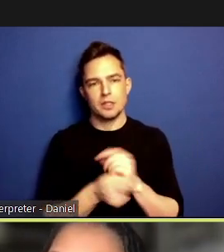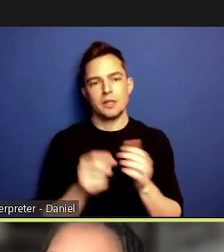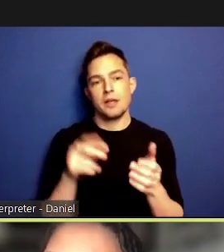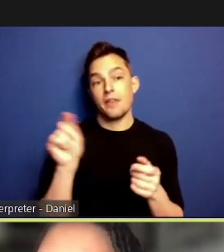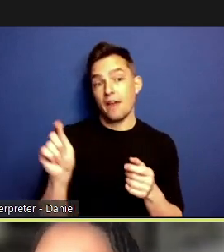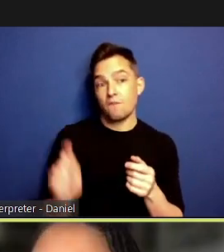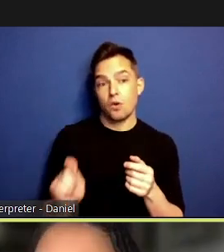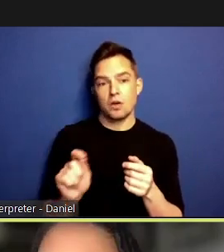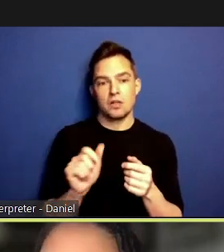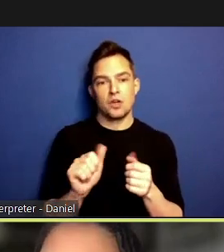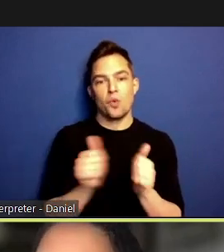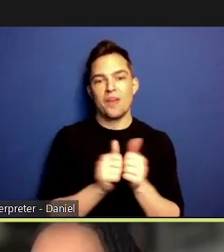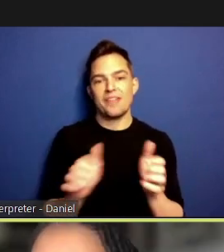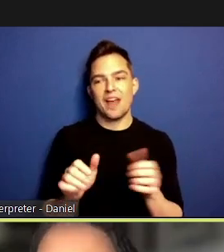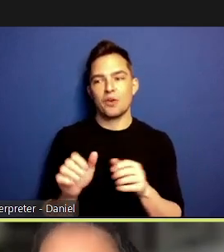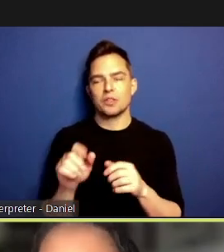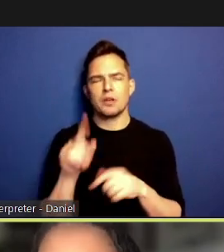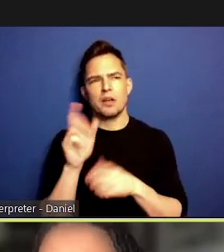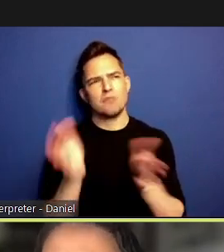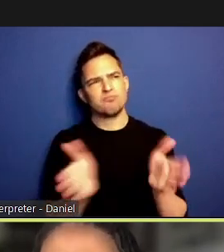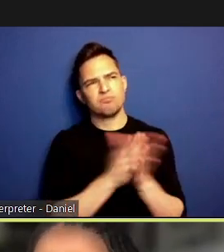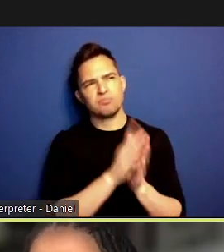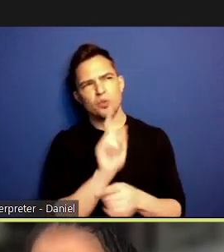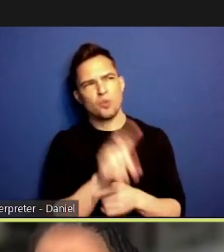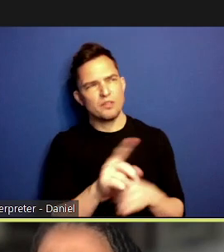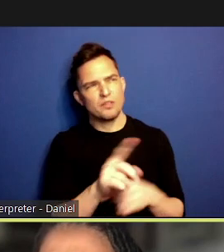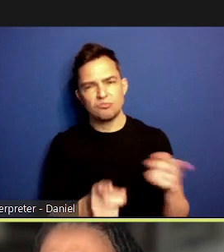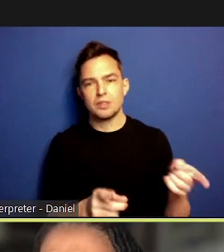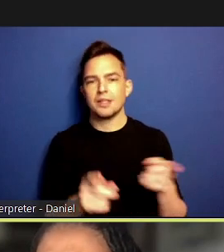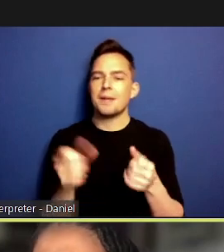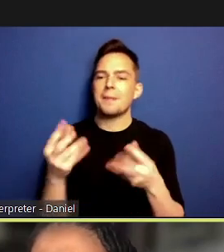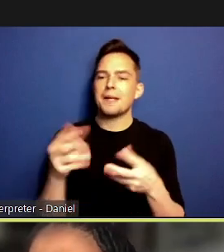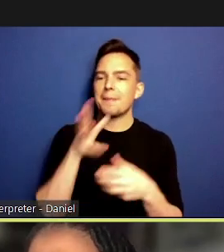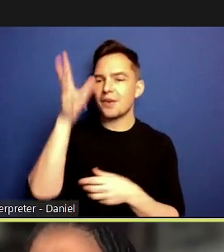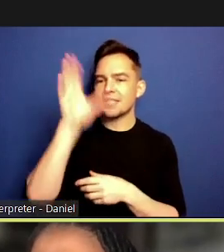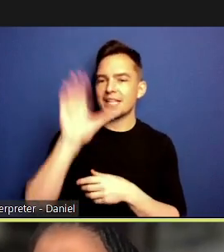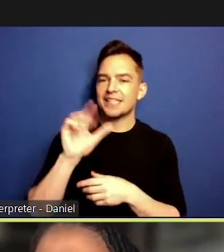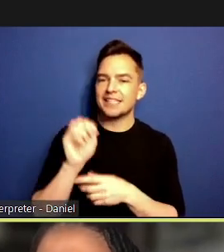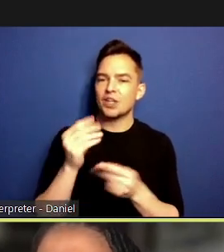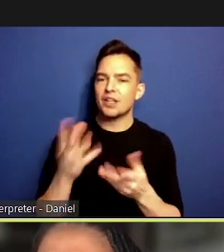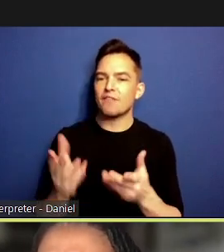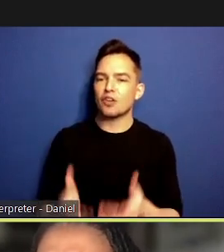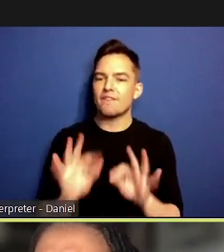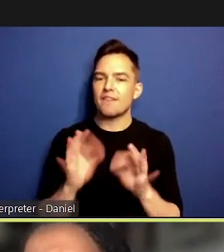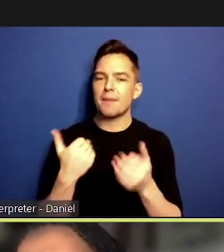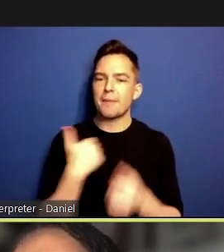And I think that goes for many parents and caregivers and family members that don't know